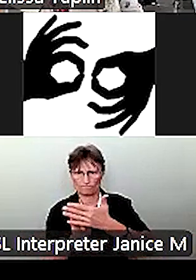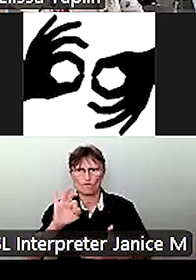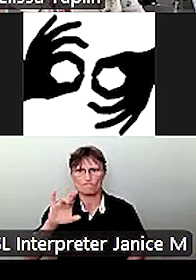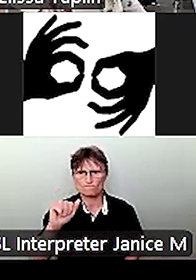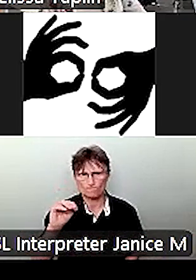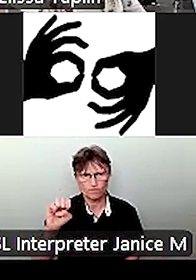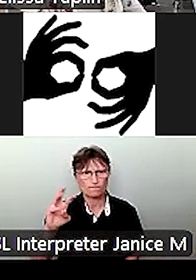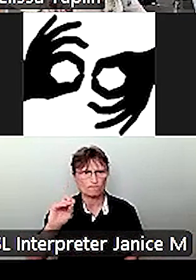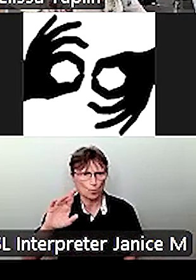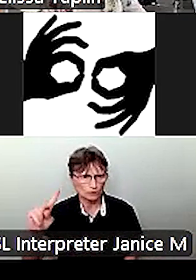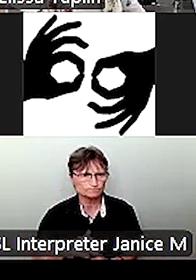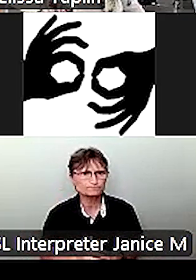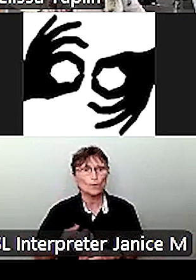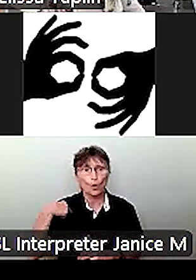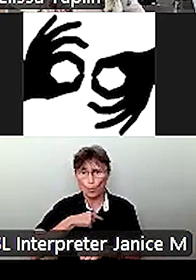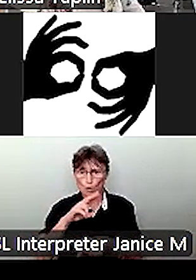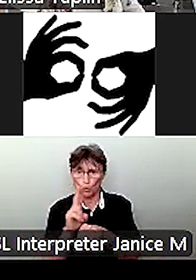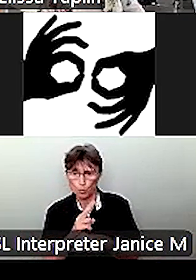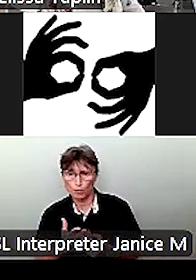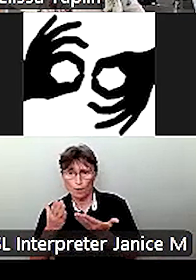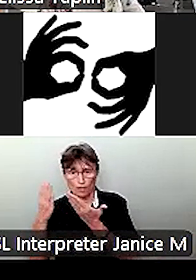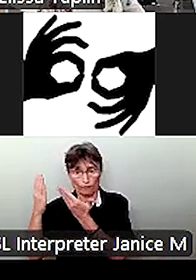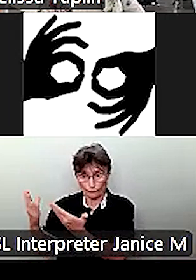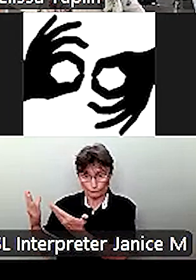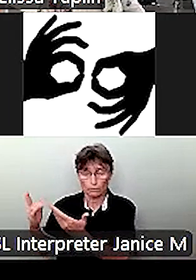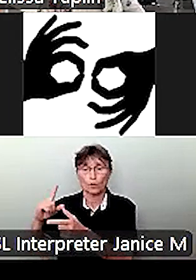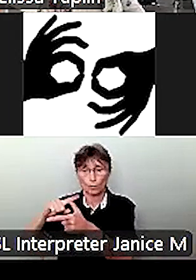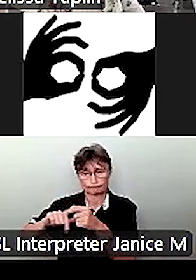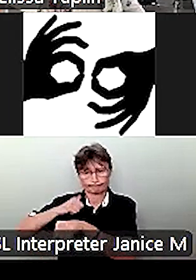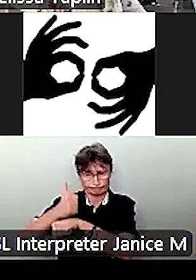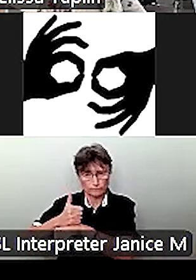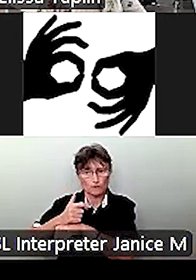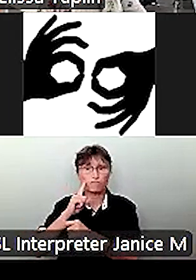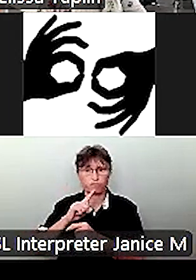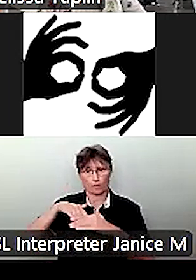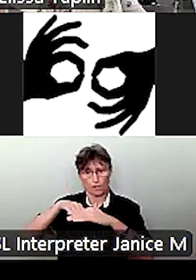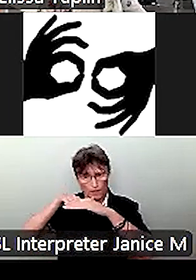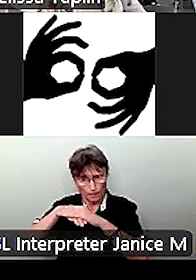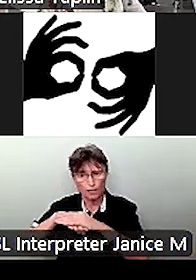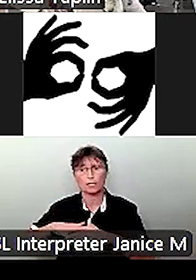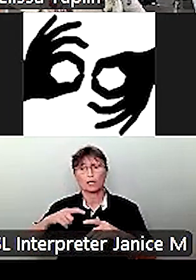what we use to define and guide equity, diversity, inclusion and accessibility in our own work.